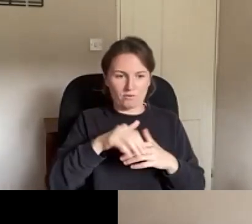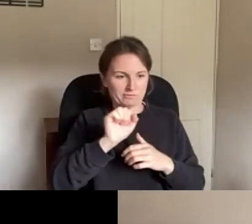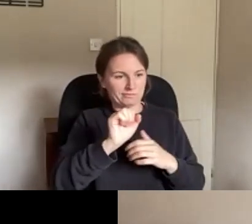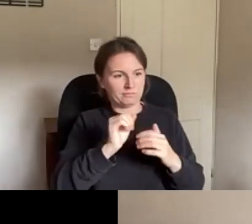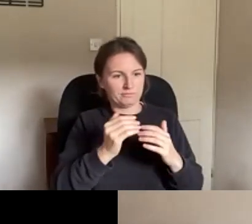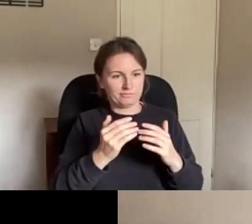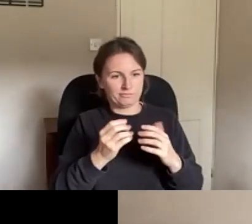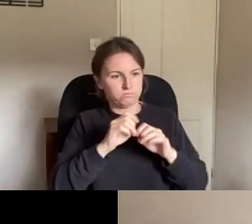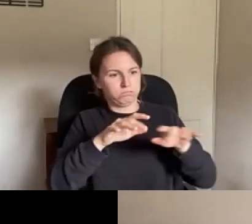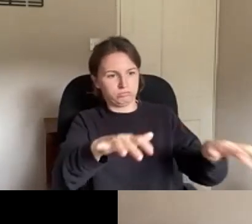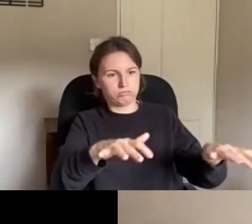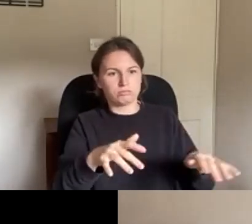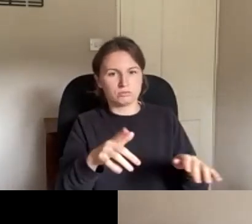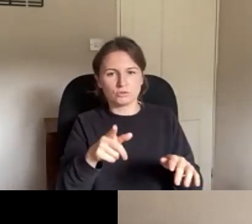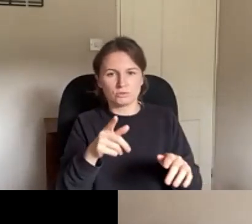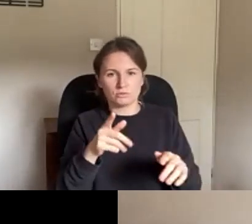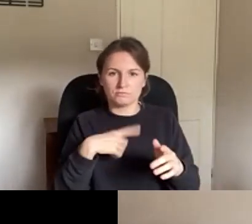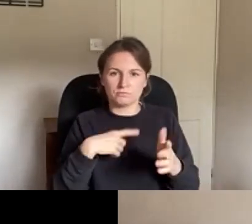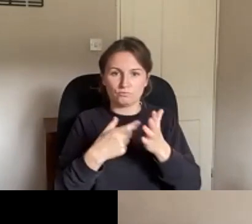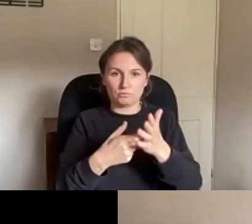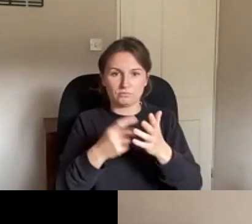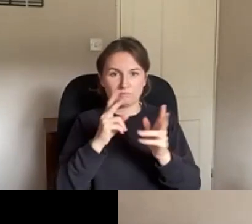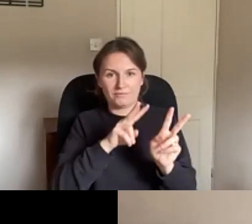or if you could enter any of the categories.